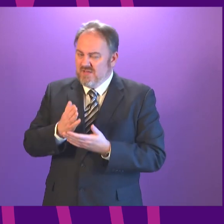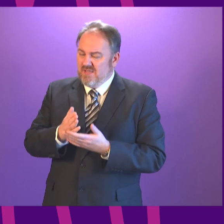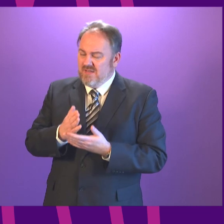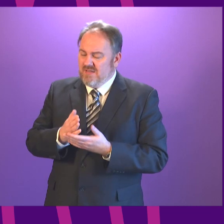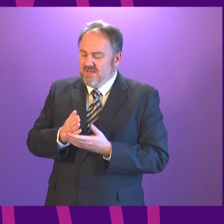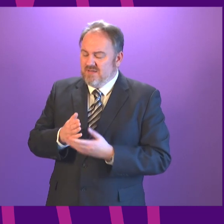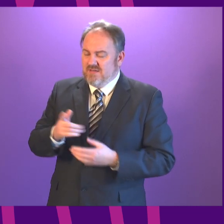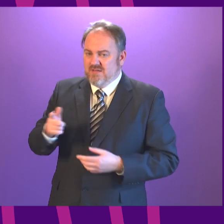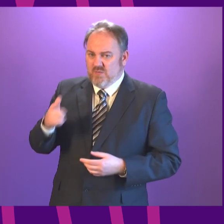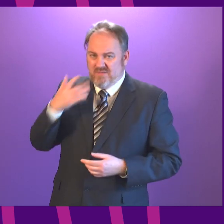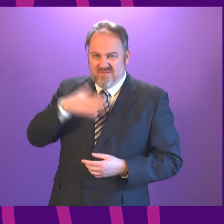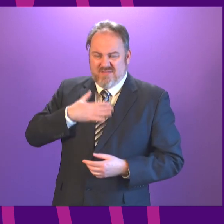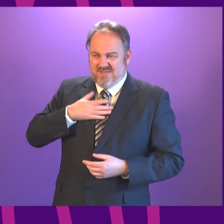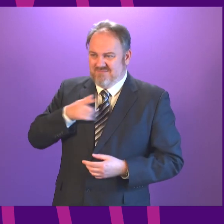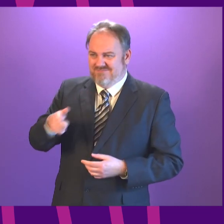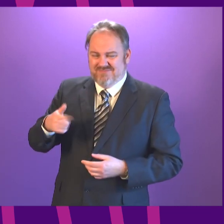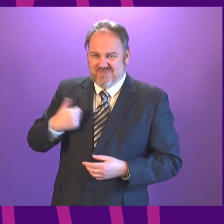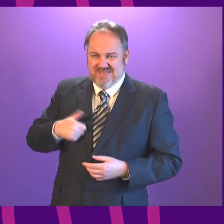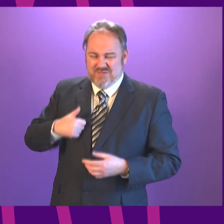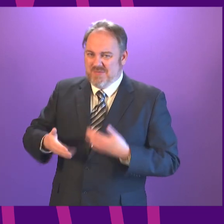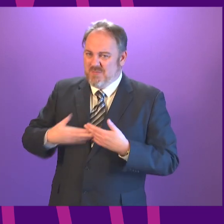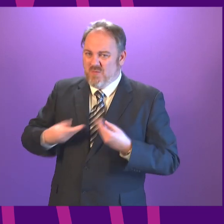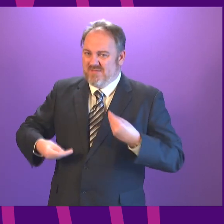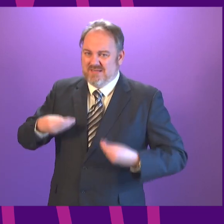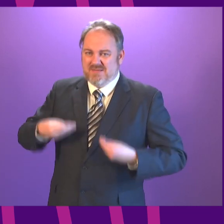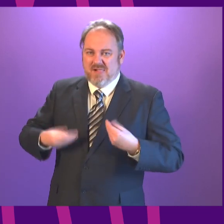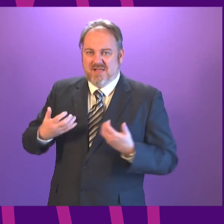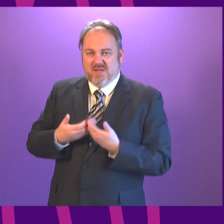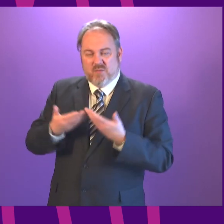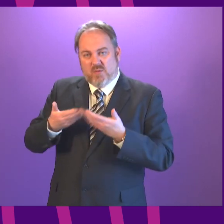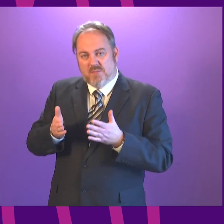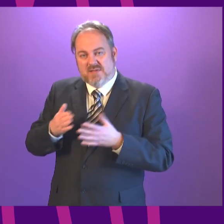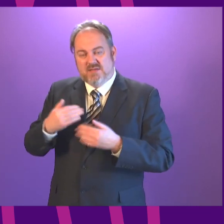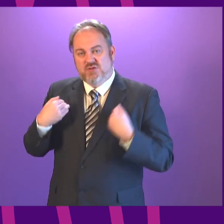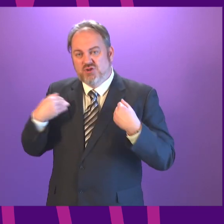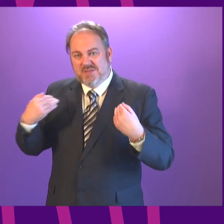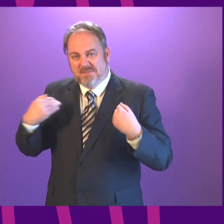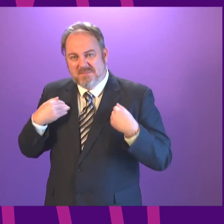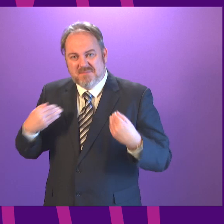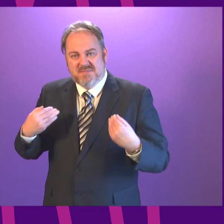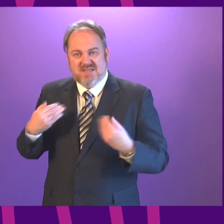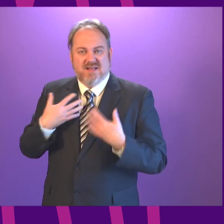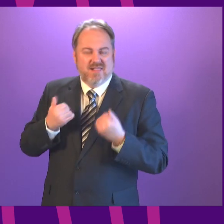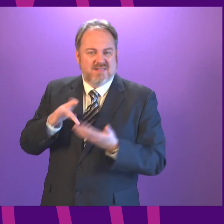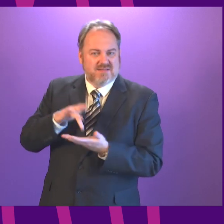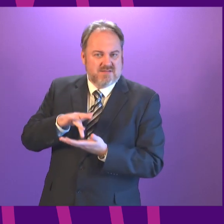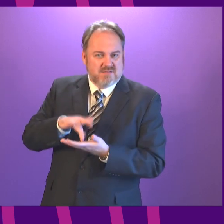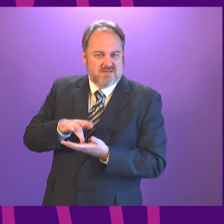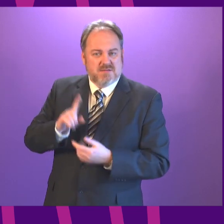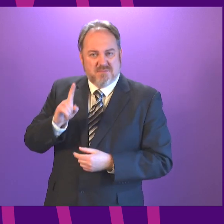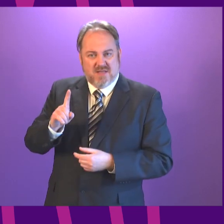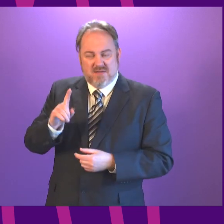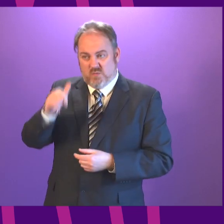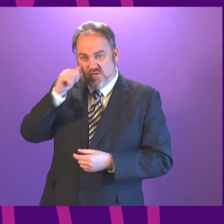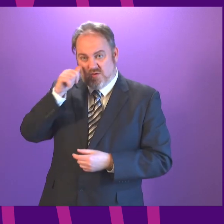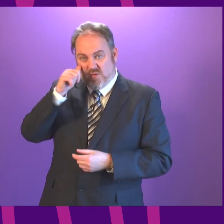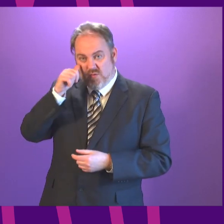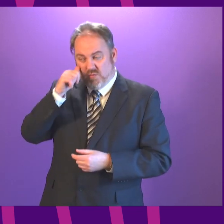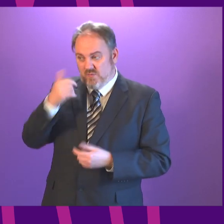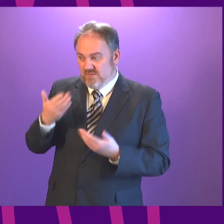to be introduced over the next few weeks. However, as we emerge from the latest challenge—and